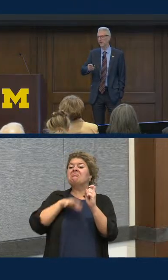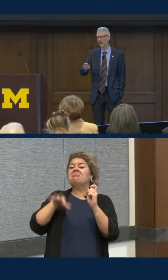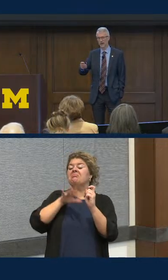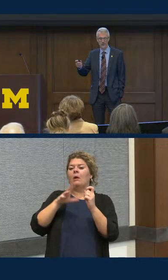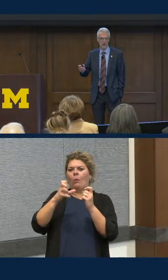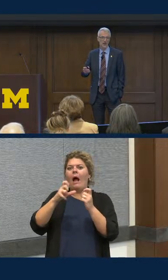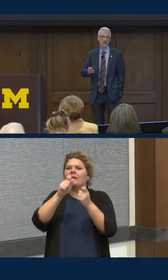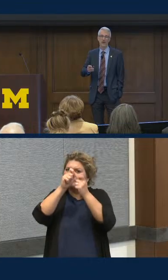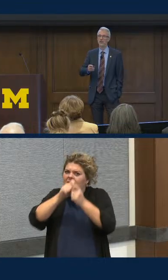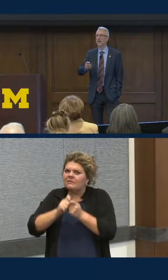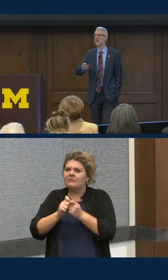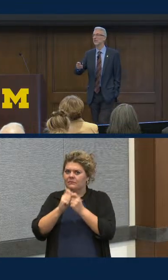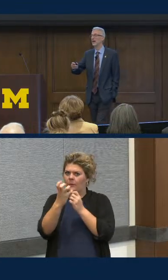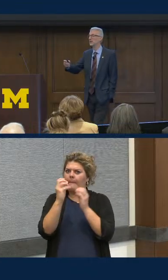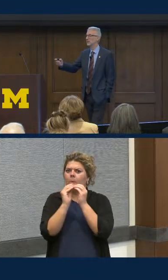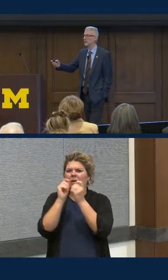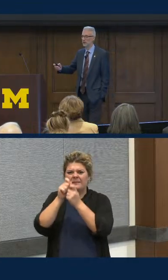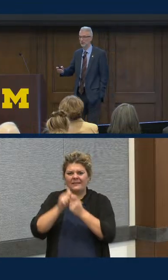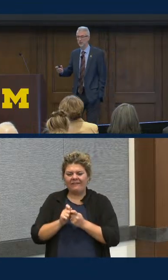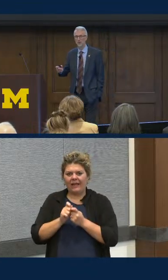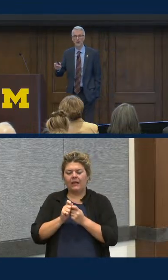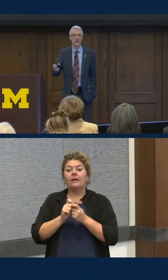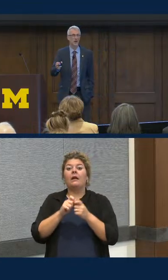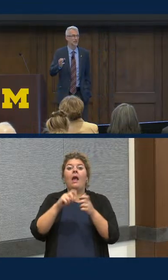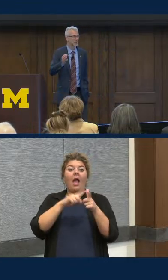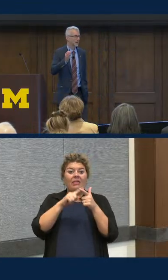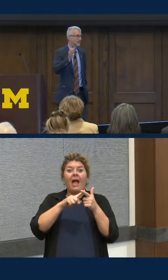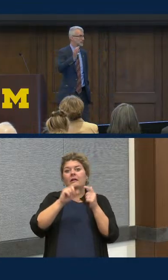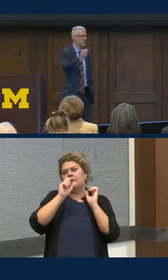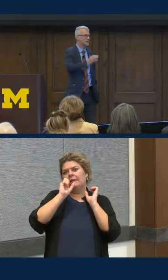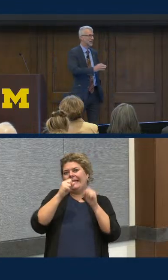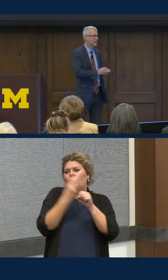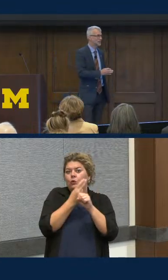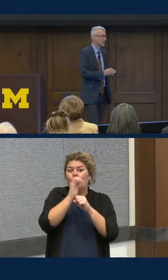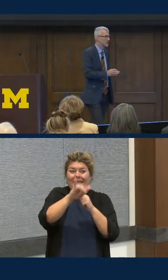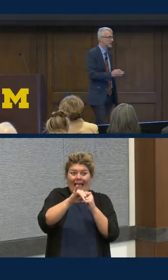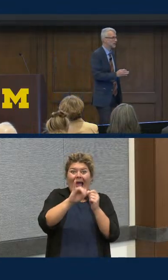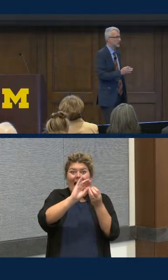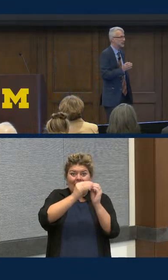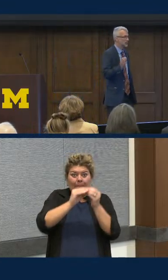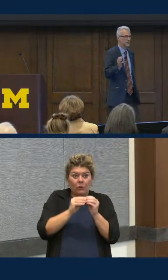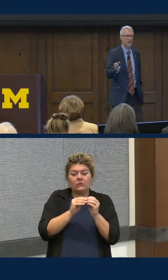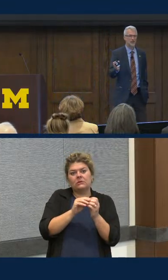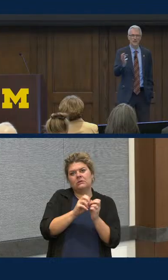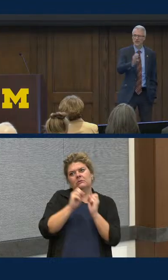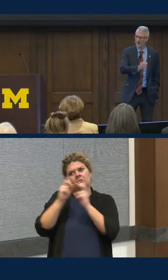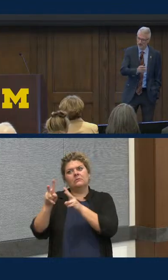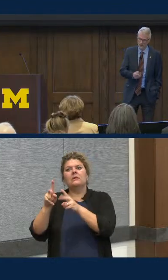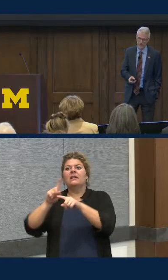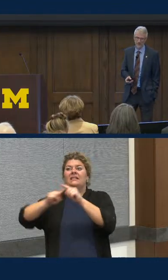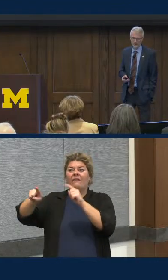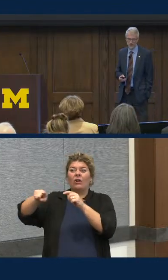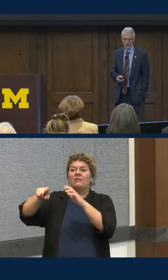trying to make those values reproducible across different scanners from the same company but different scanners from